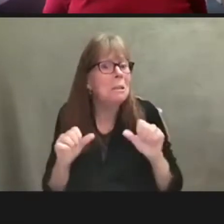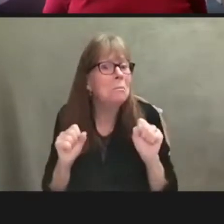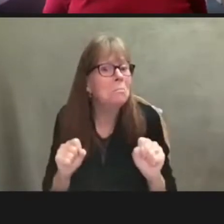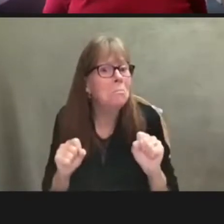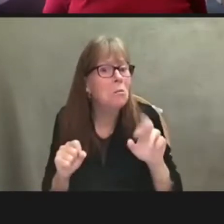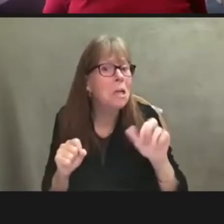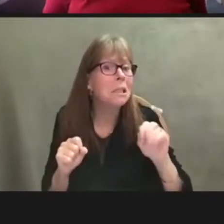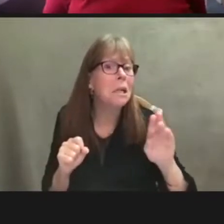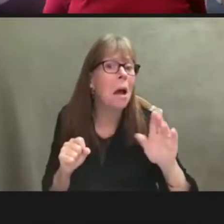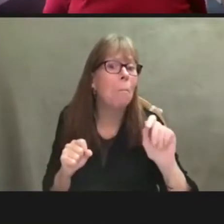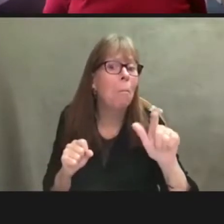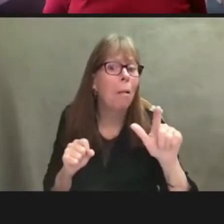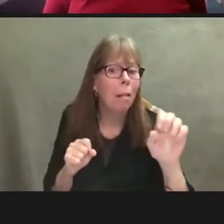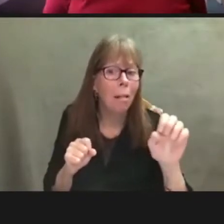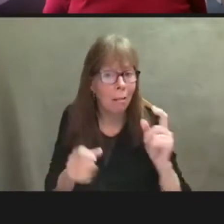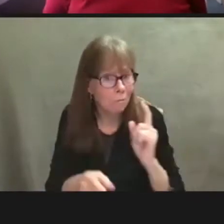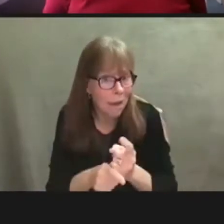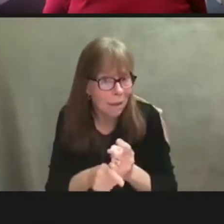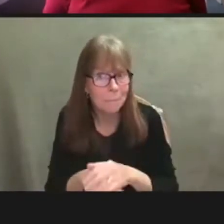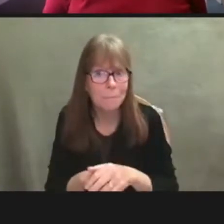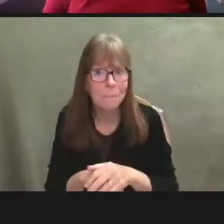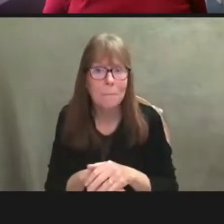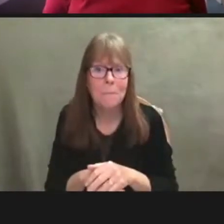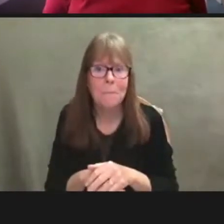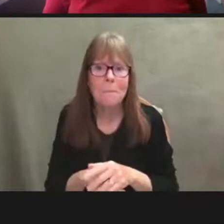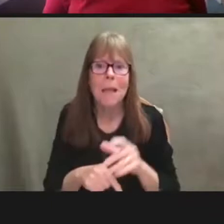And it's still buoys me for action.